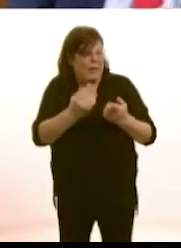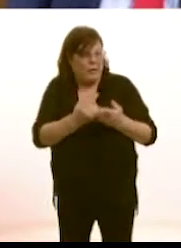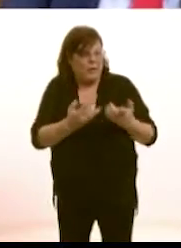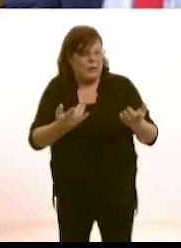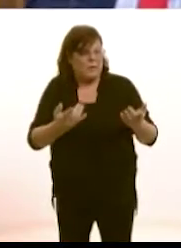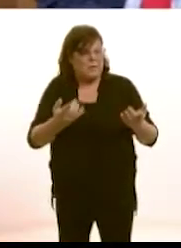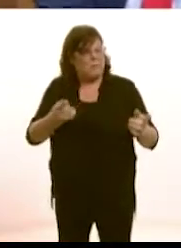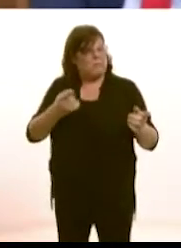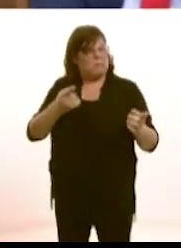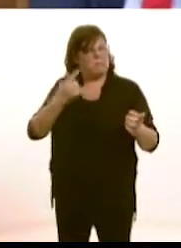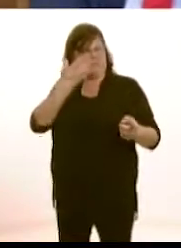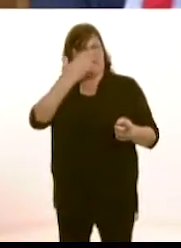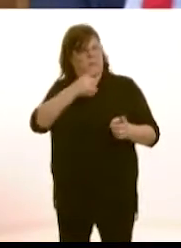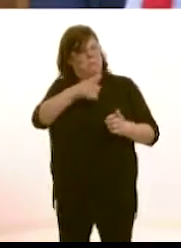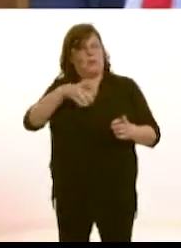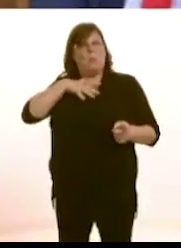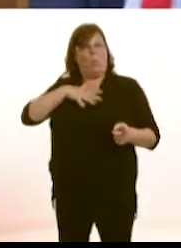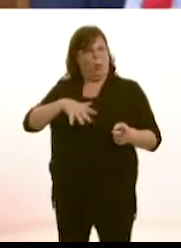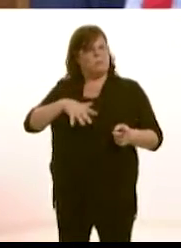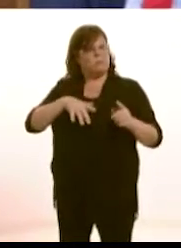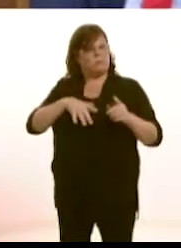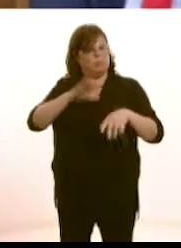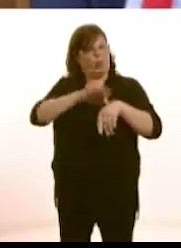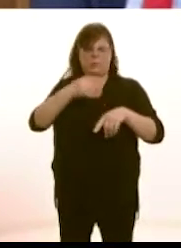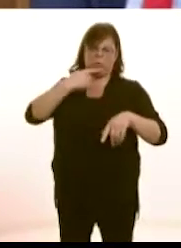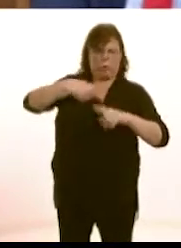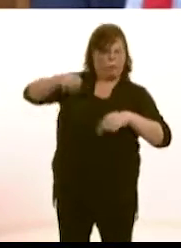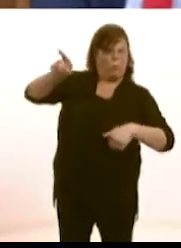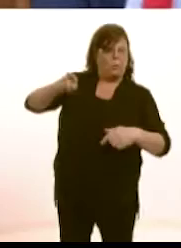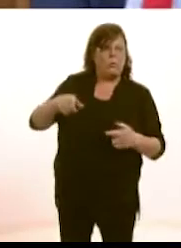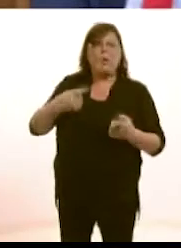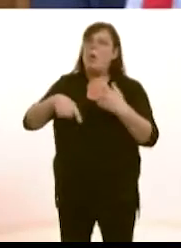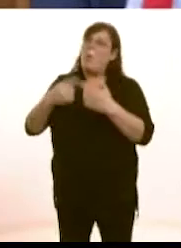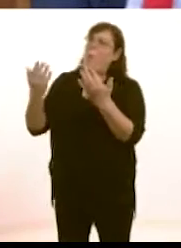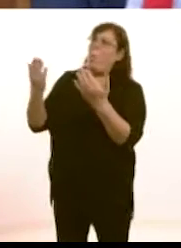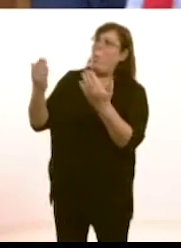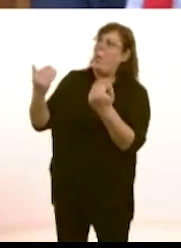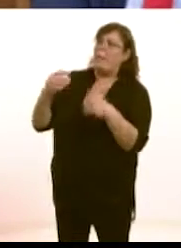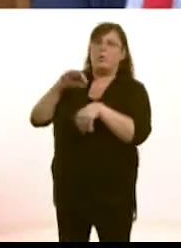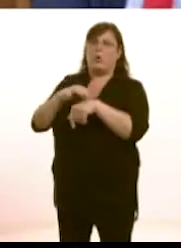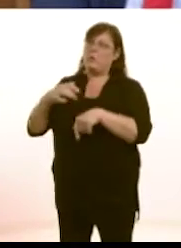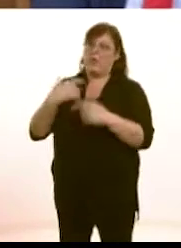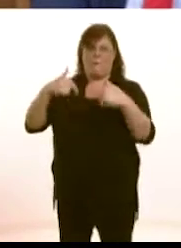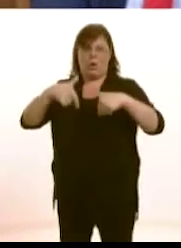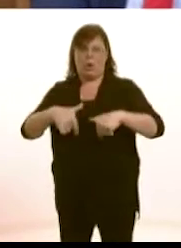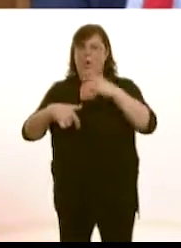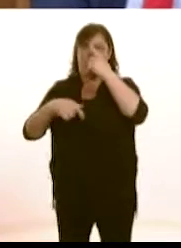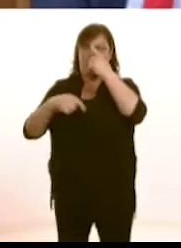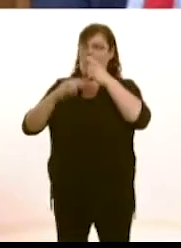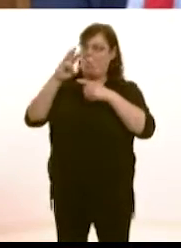Carwyn Jones: The reality is that we in Wales offer a welcome to doctors. We offer a welcome to people who come and live in our country on an annual basis.